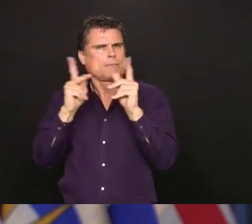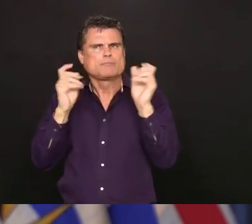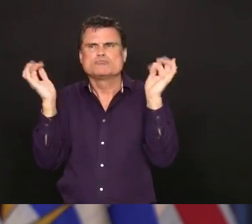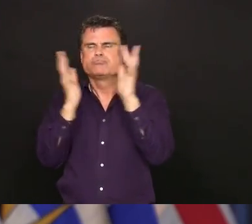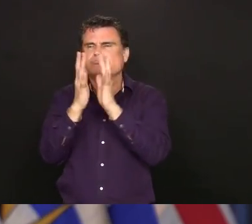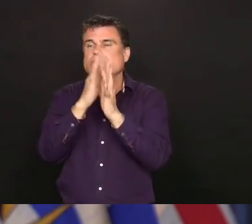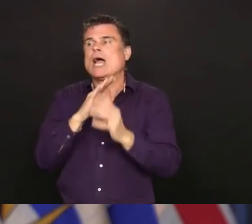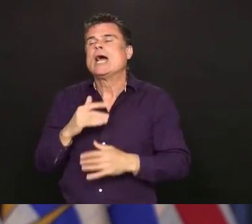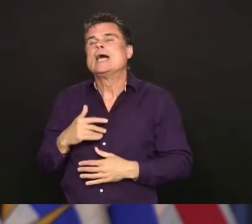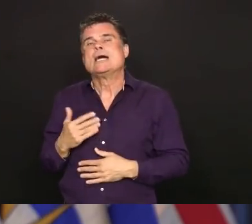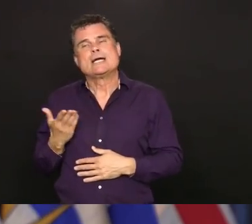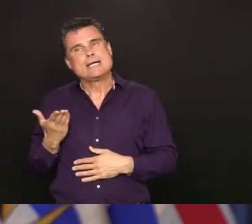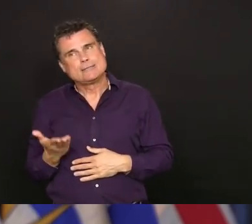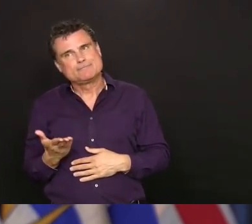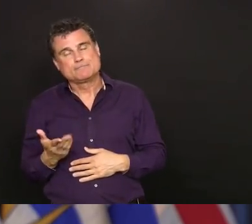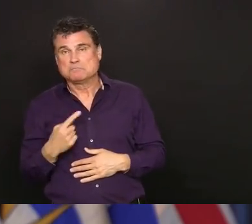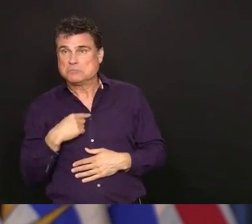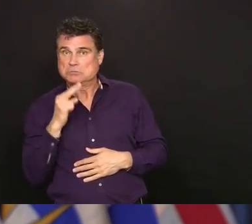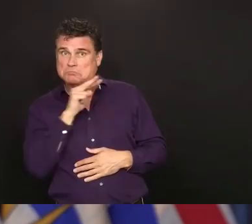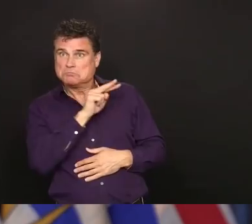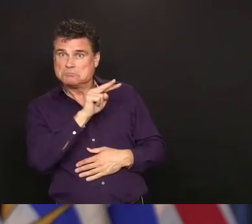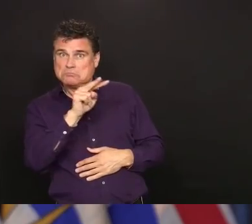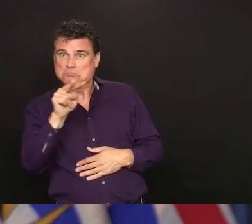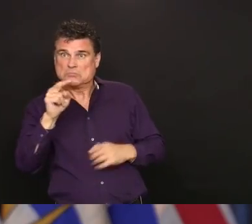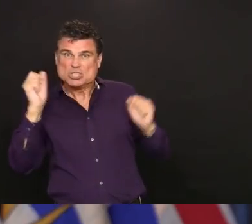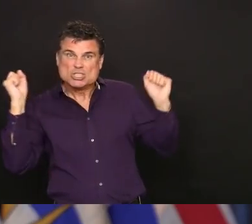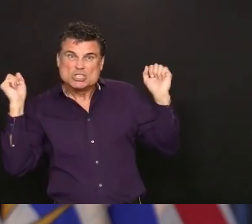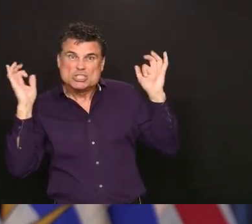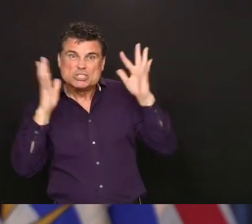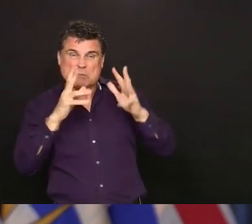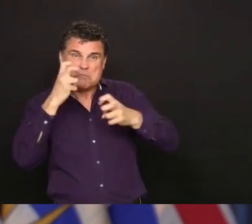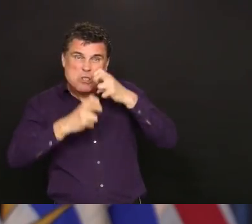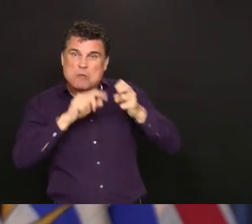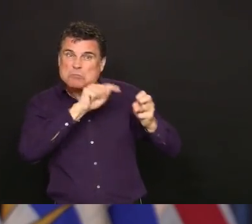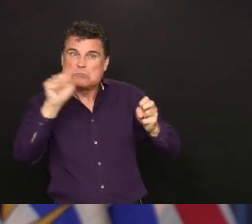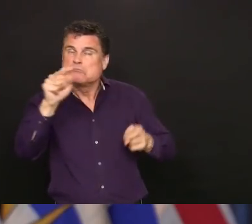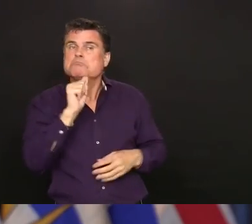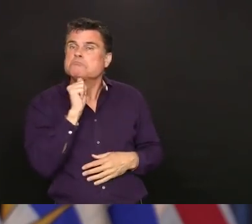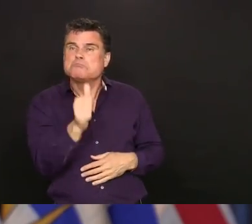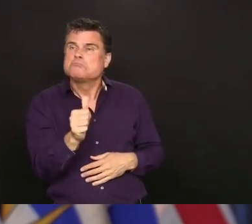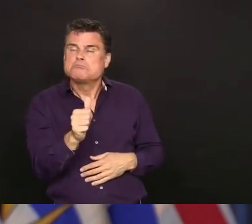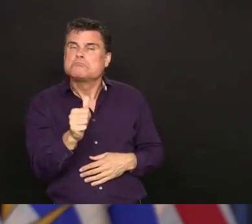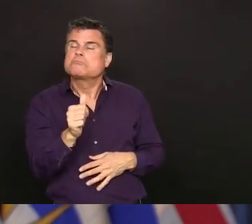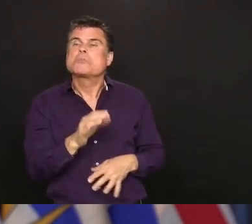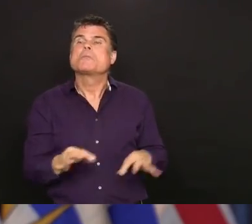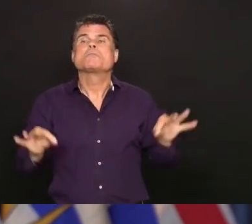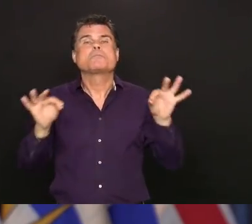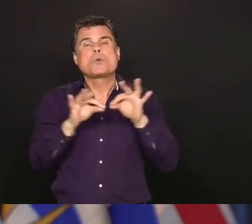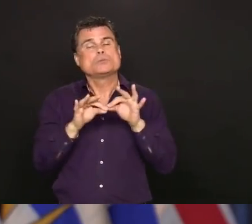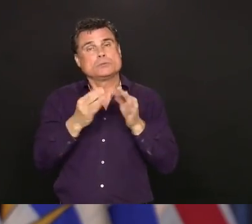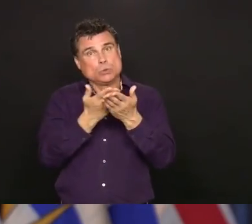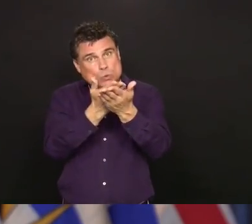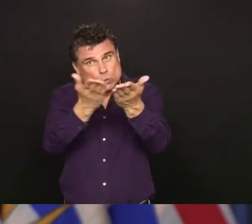areas, particularly in urban areas, people being cooped up inside can lead to a lot of other anxieties and